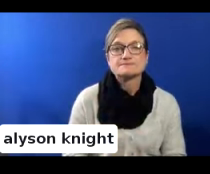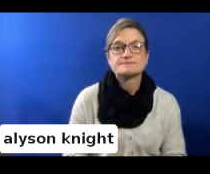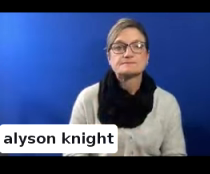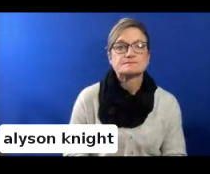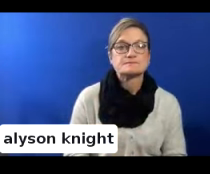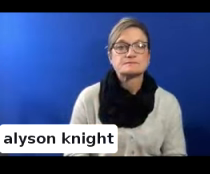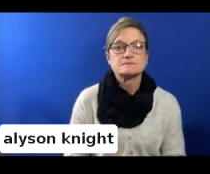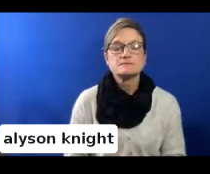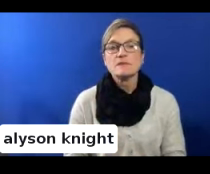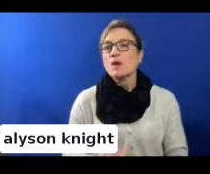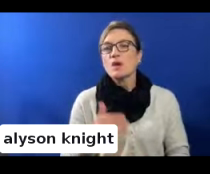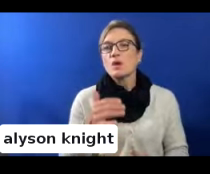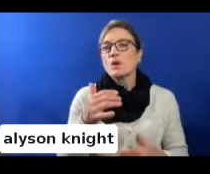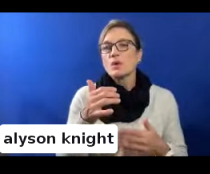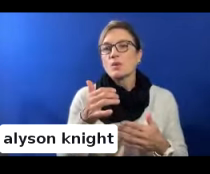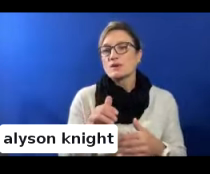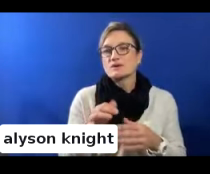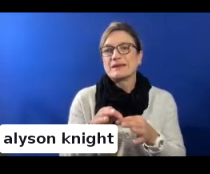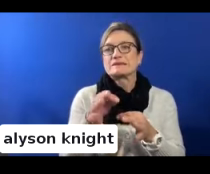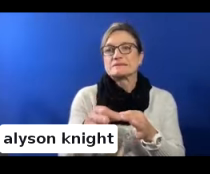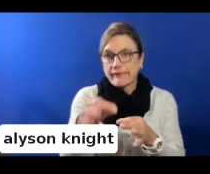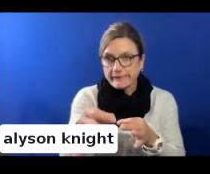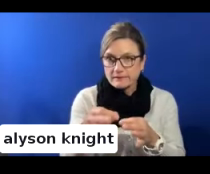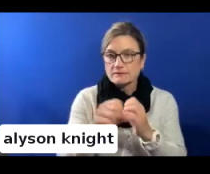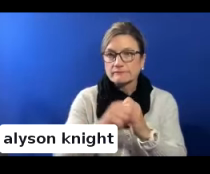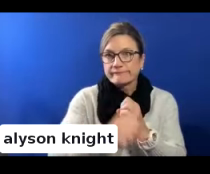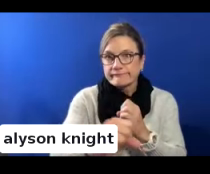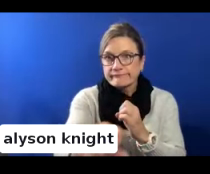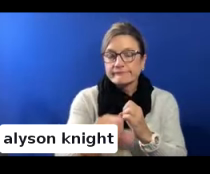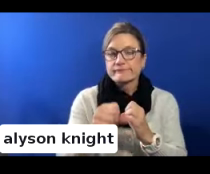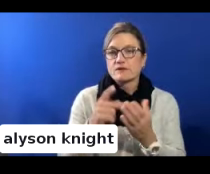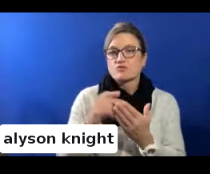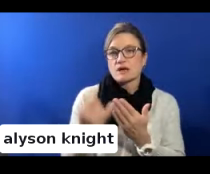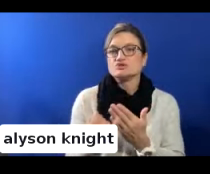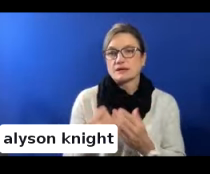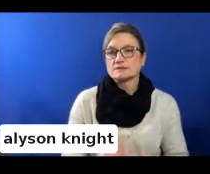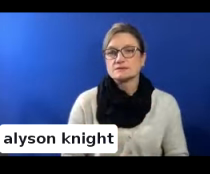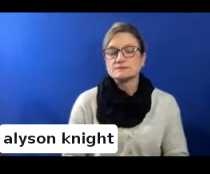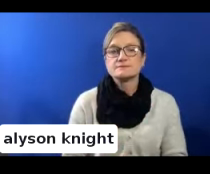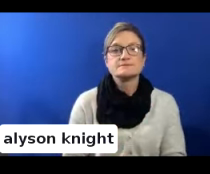not to extend the project any further than additional three to four months.